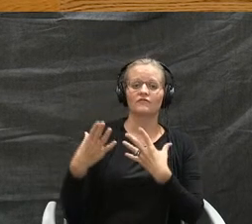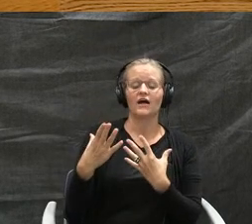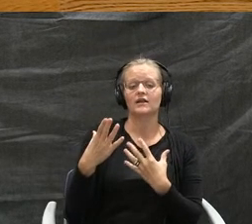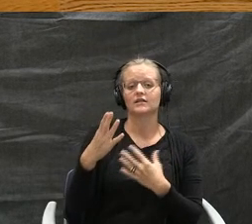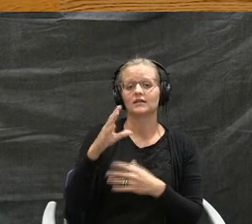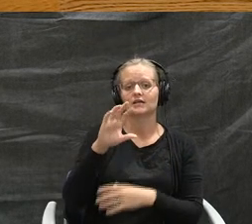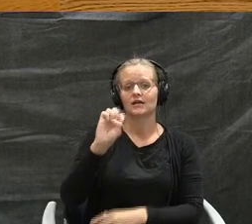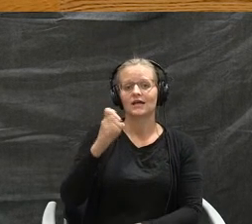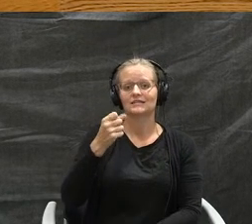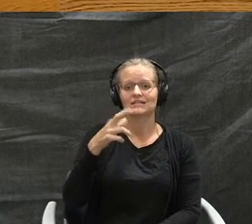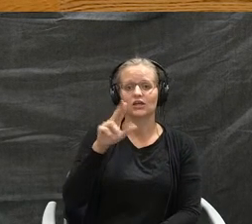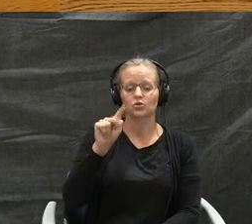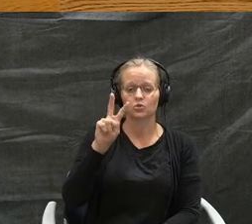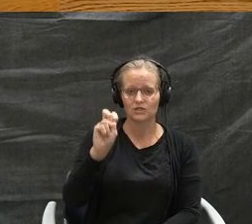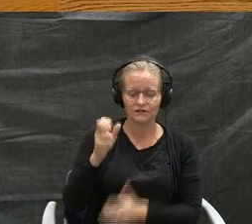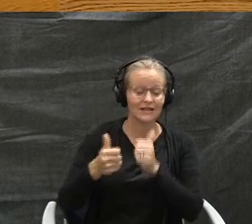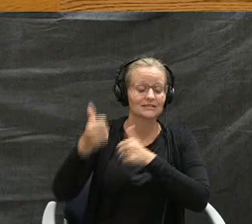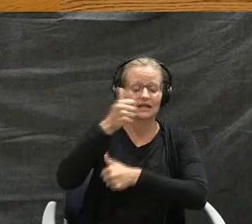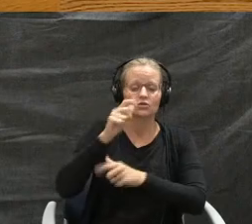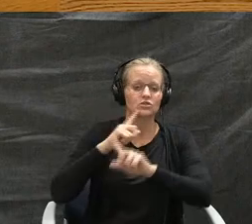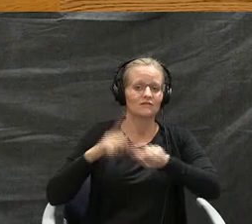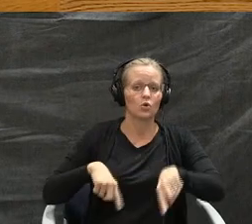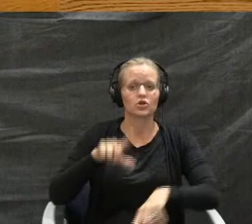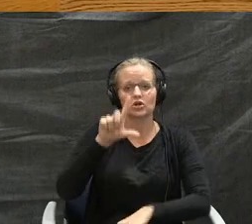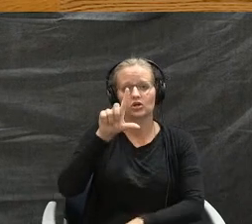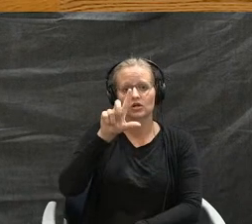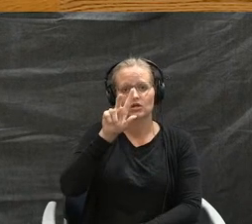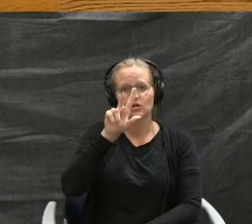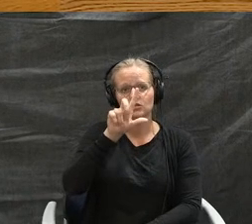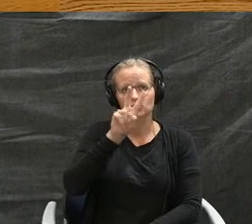a peacetime emergency in Minnesota. In response to the